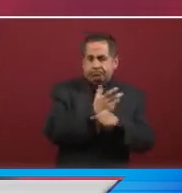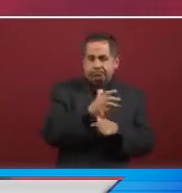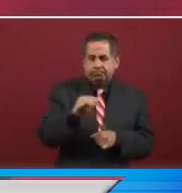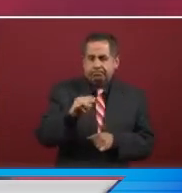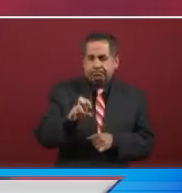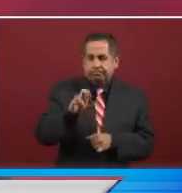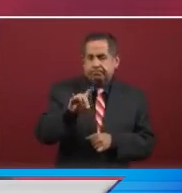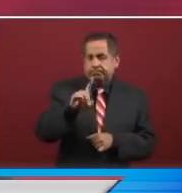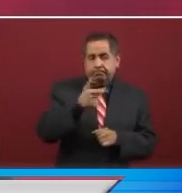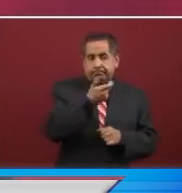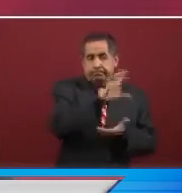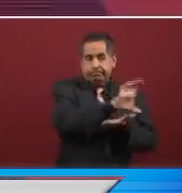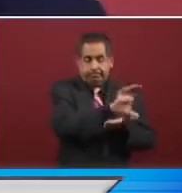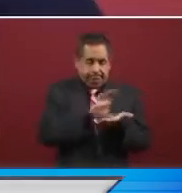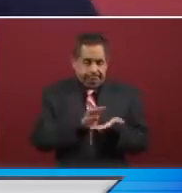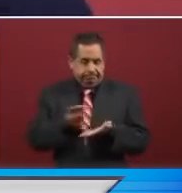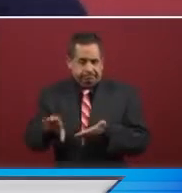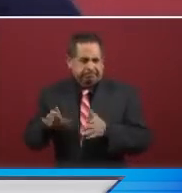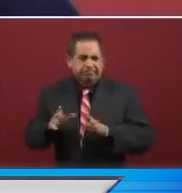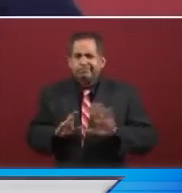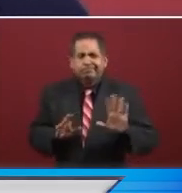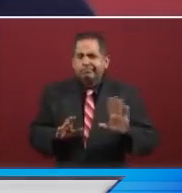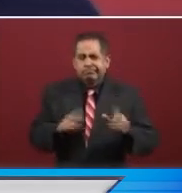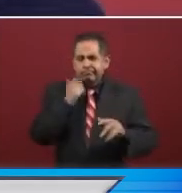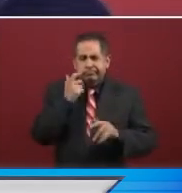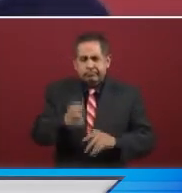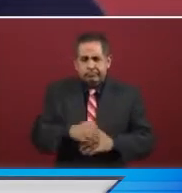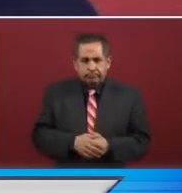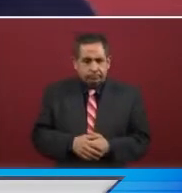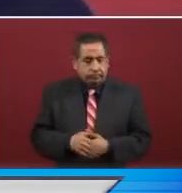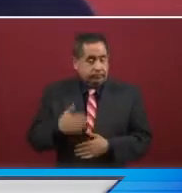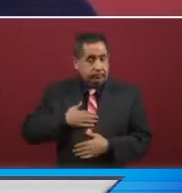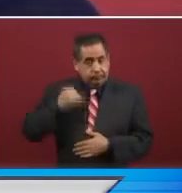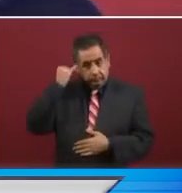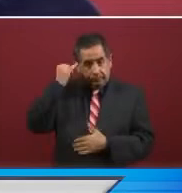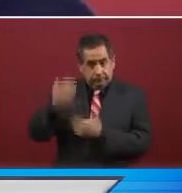so these would be reoriented solely for the creation of employment and welfare in this area